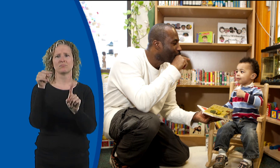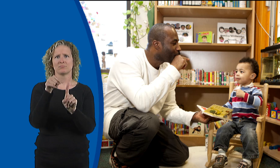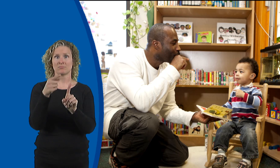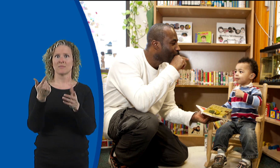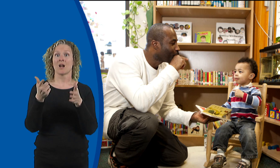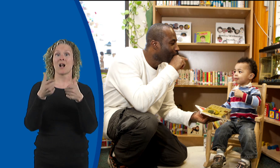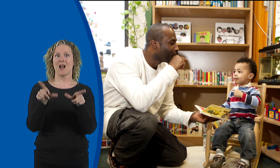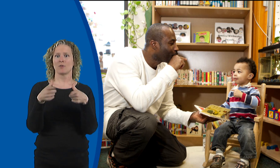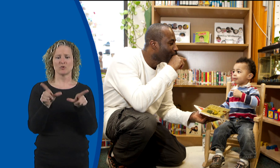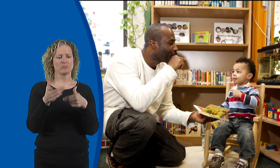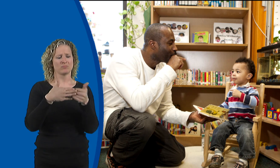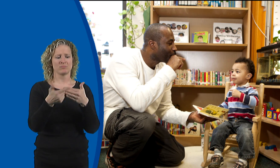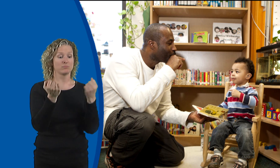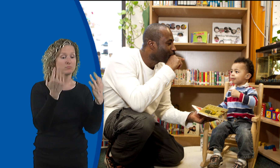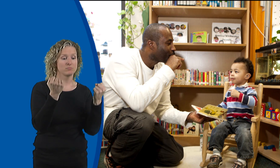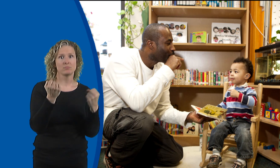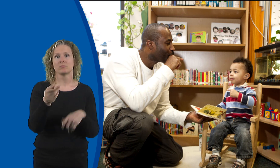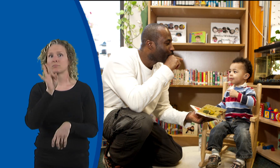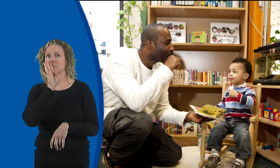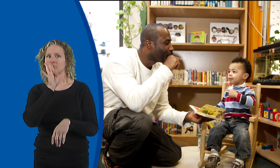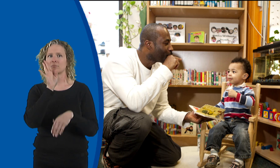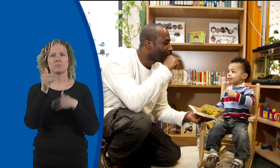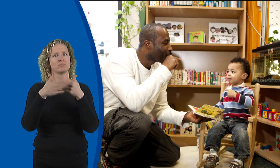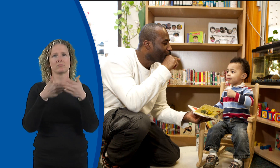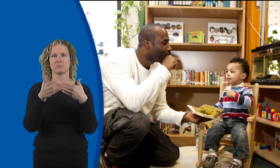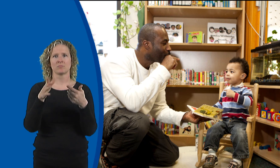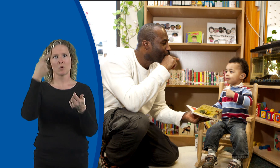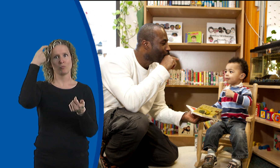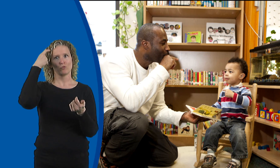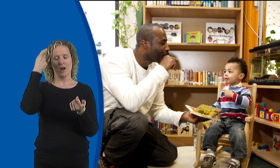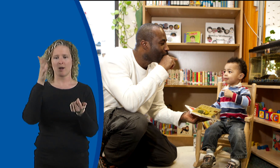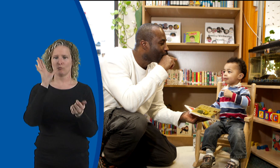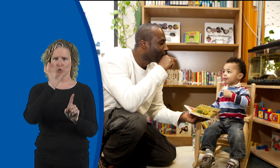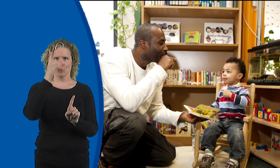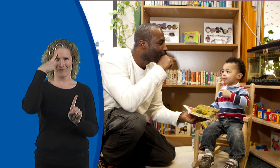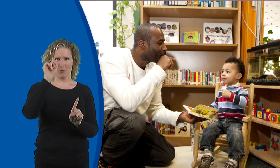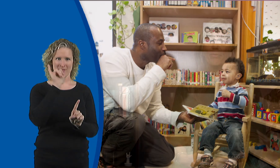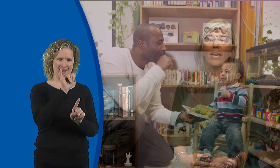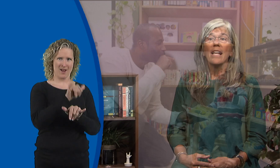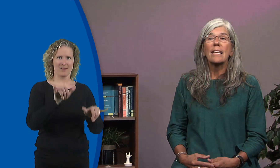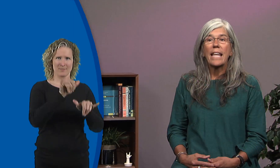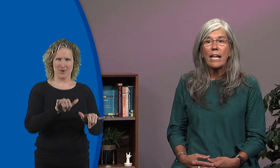neurologically speaking, between these two languages.